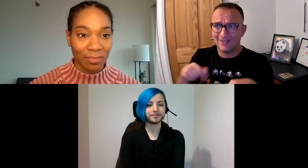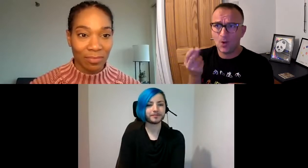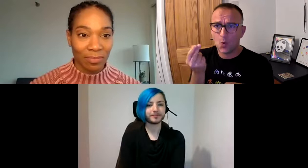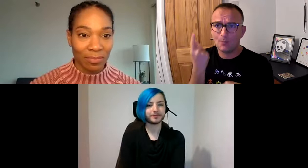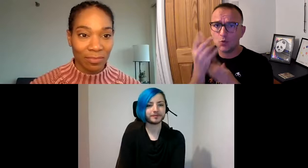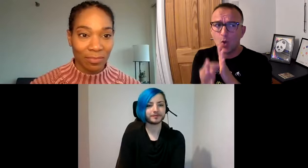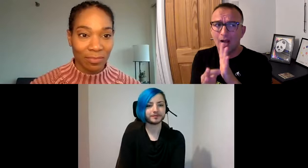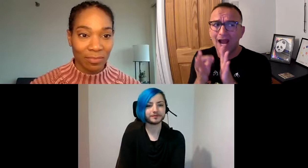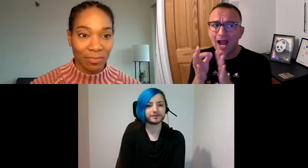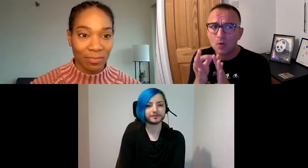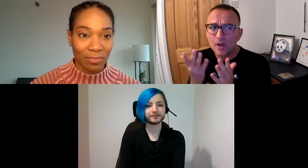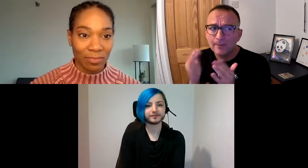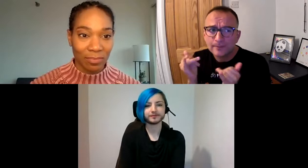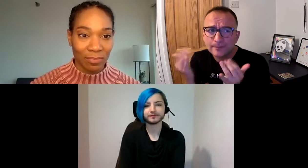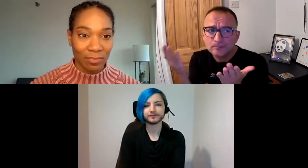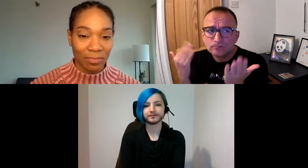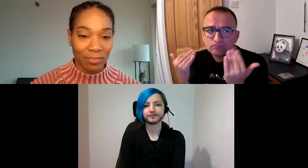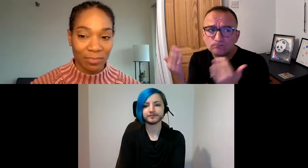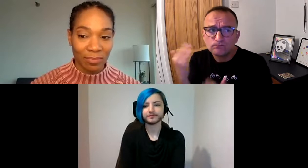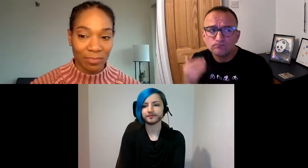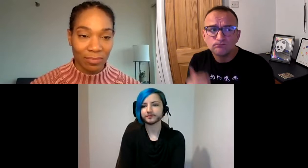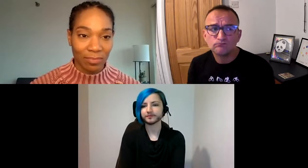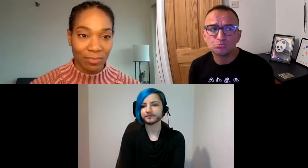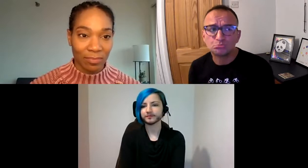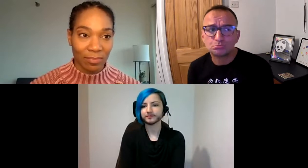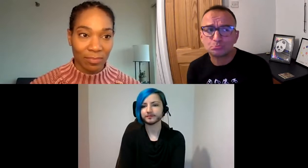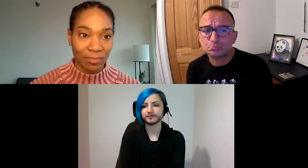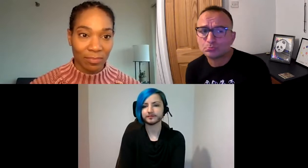specifically for Chloe? Any one?